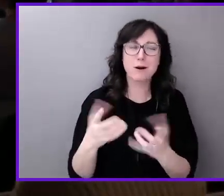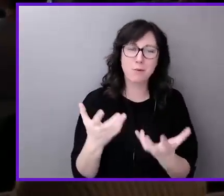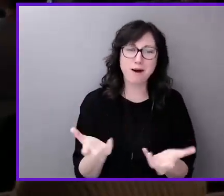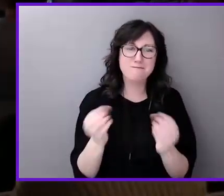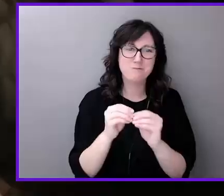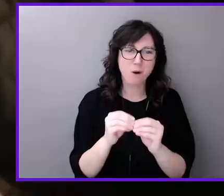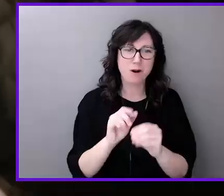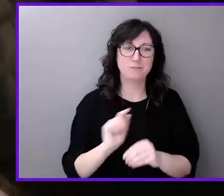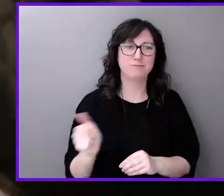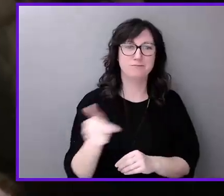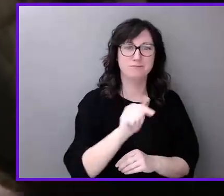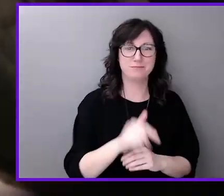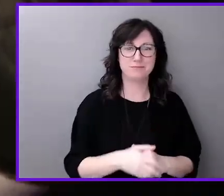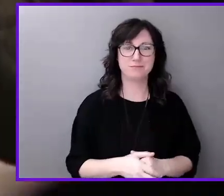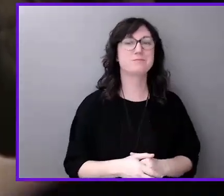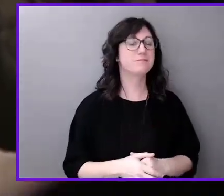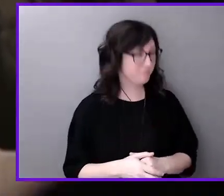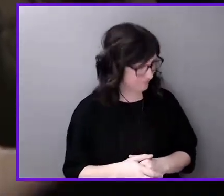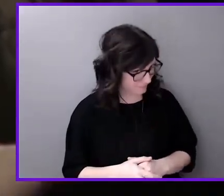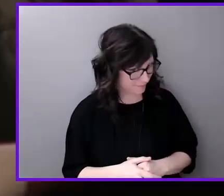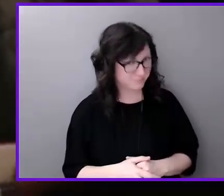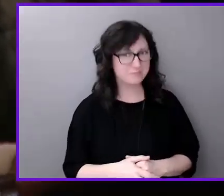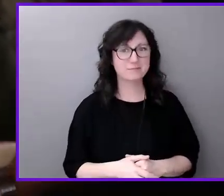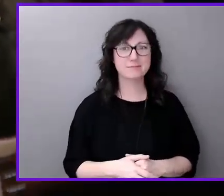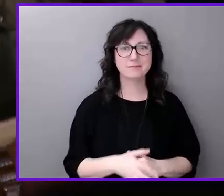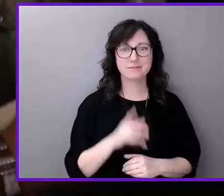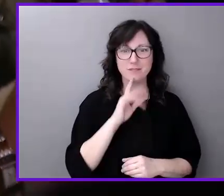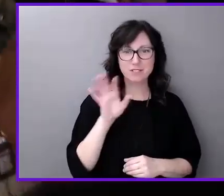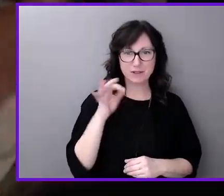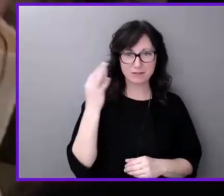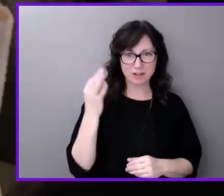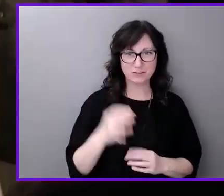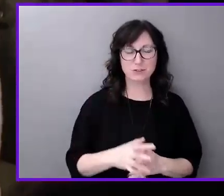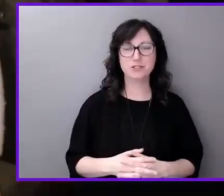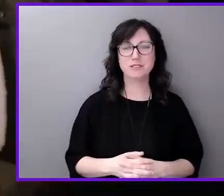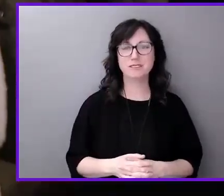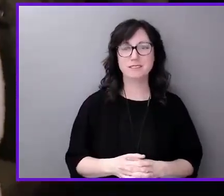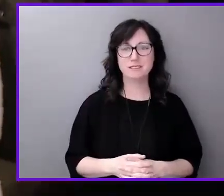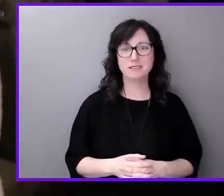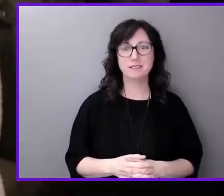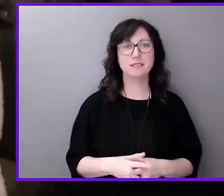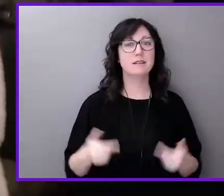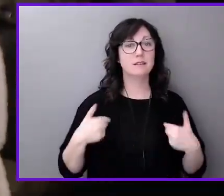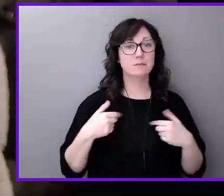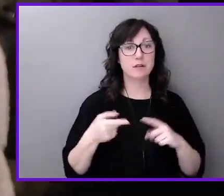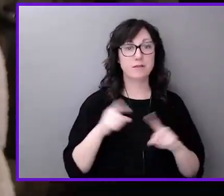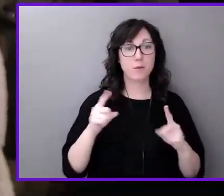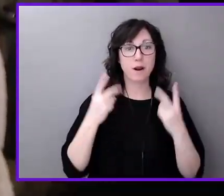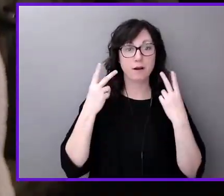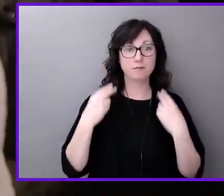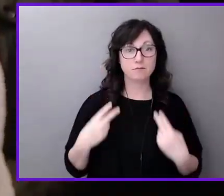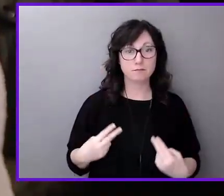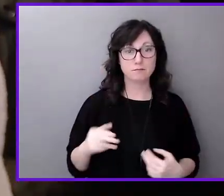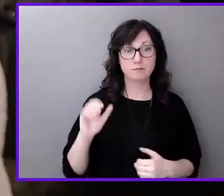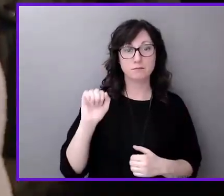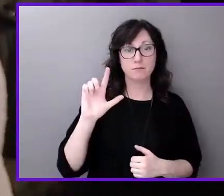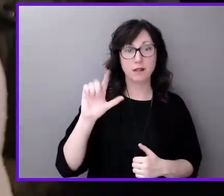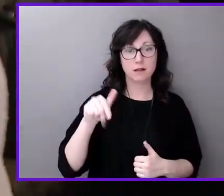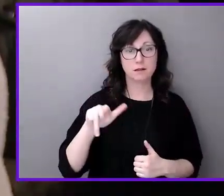Kwey-Kwey. I’m from the Algonquin Nation in Outaouais.